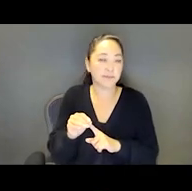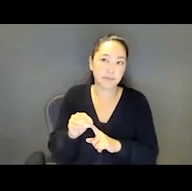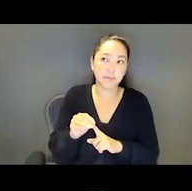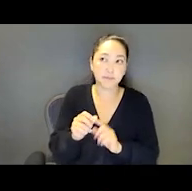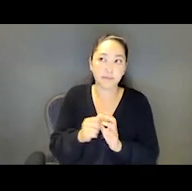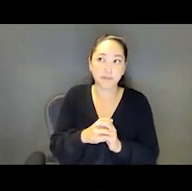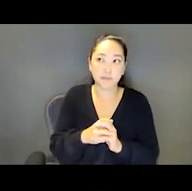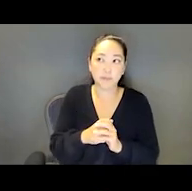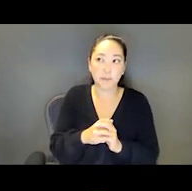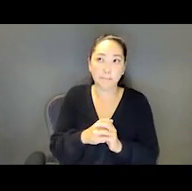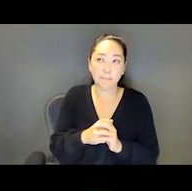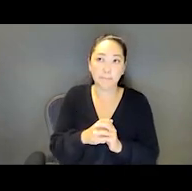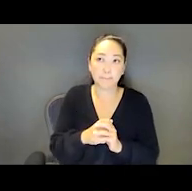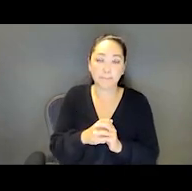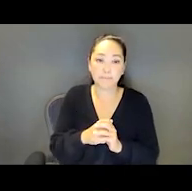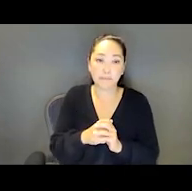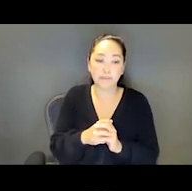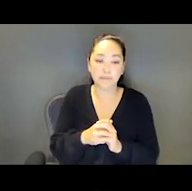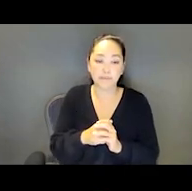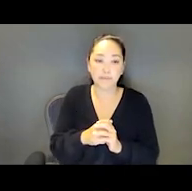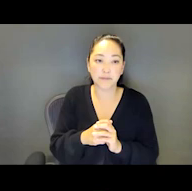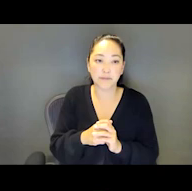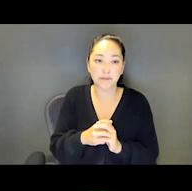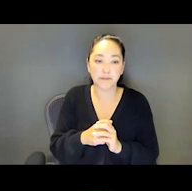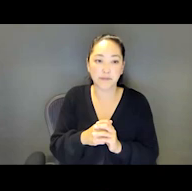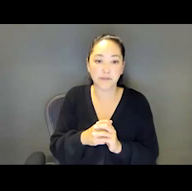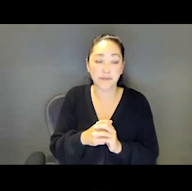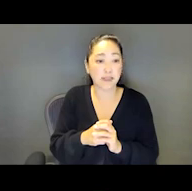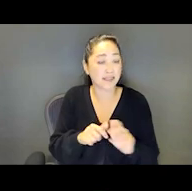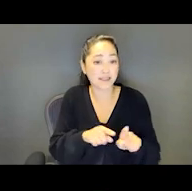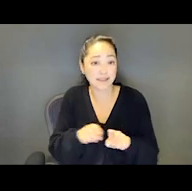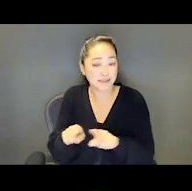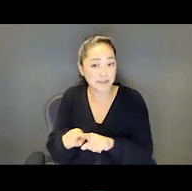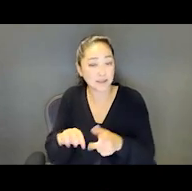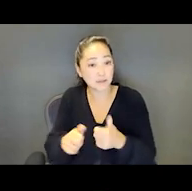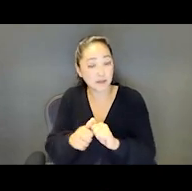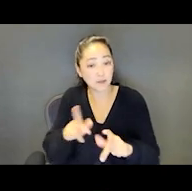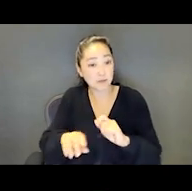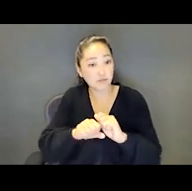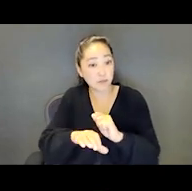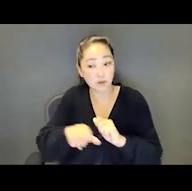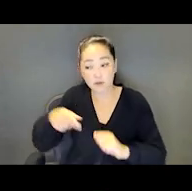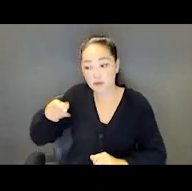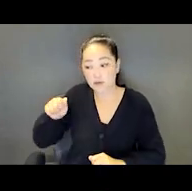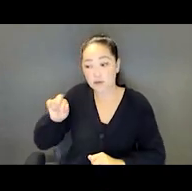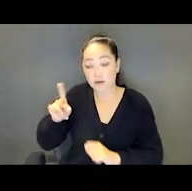In the, the way that people think of promoting parks and the way it should be included like